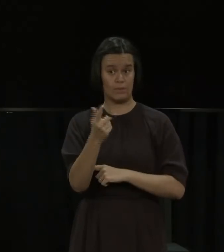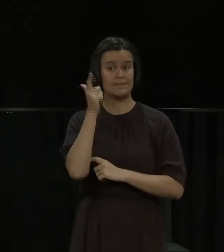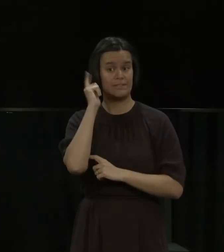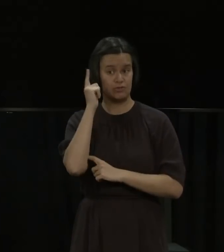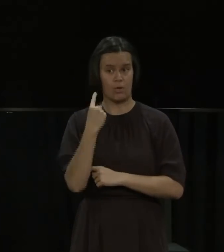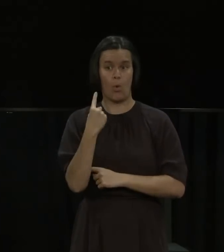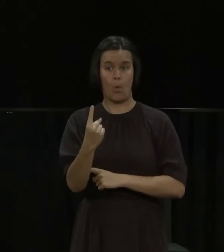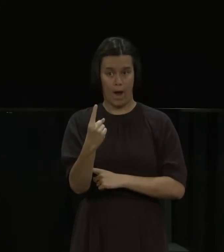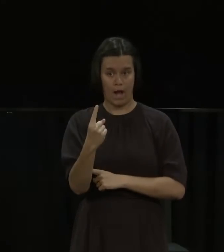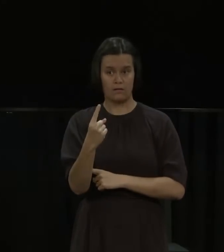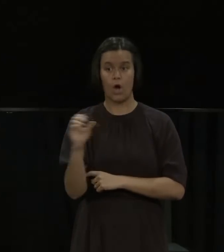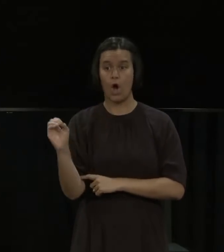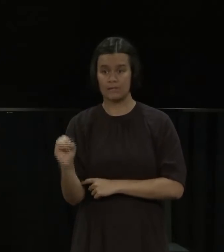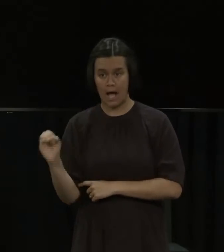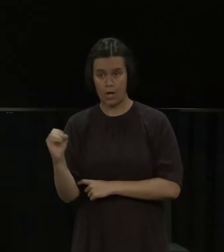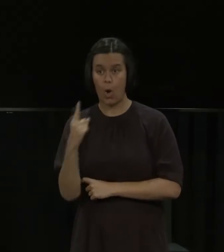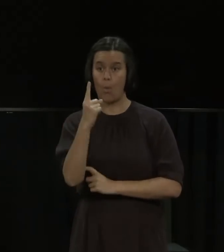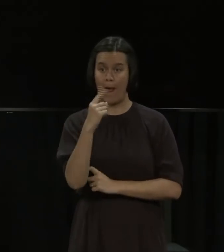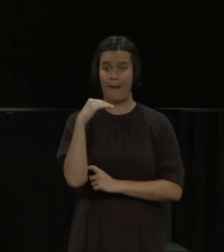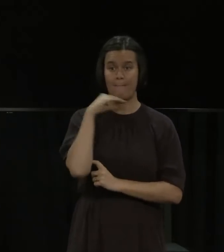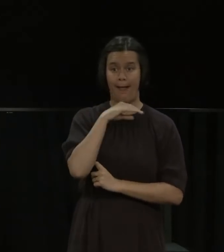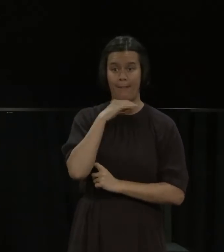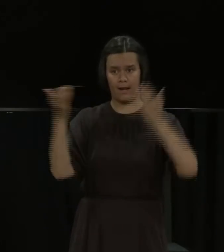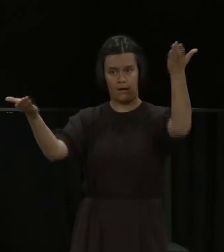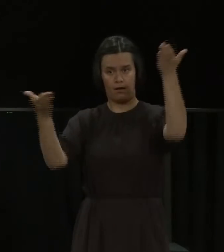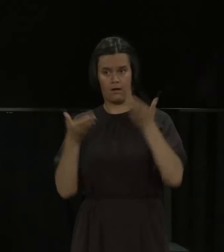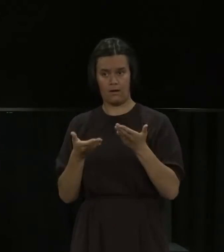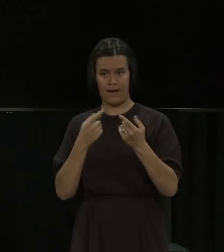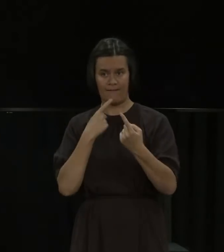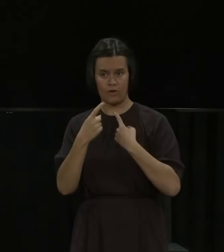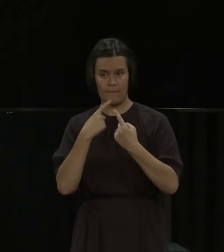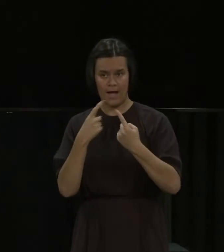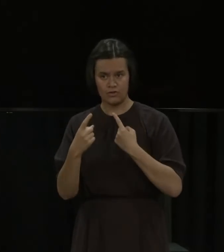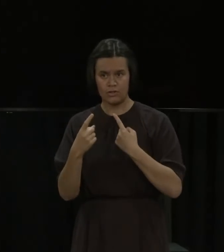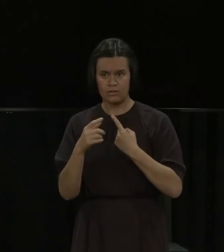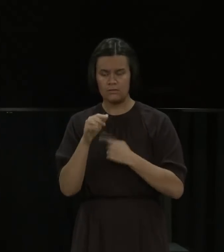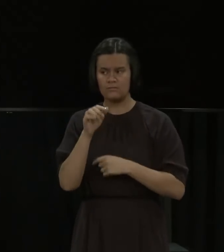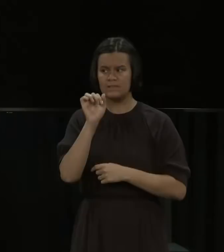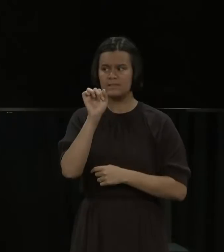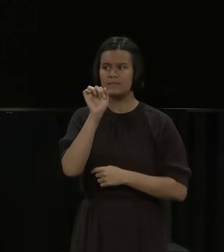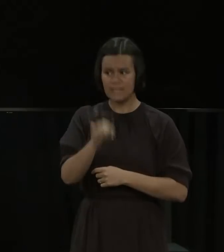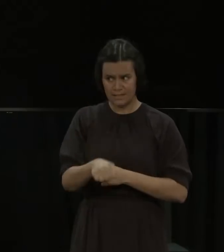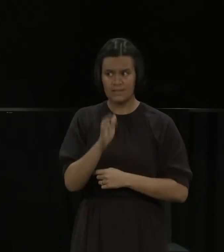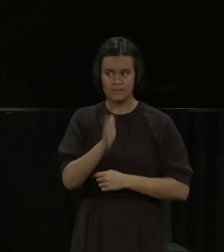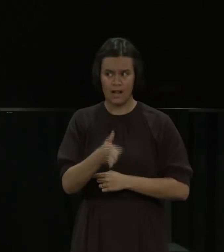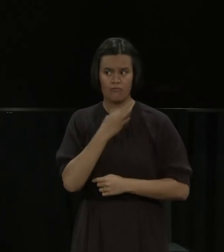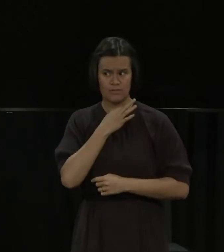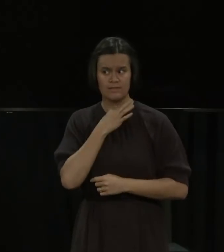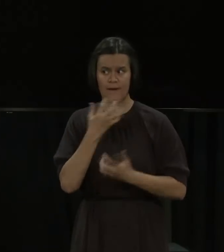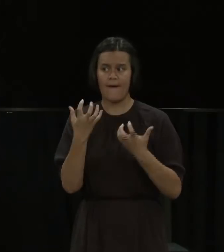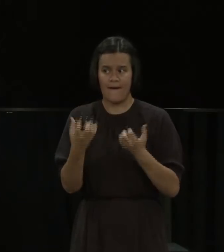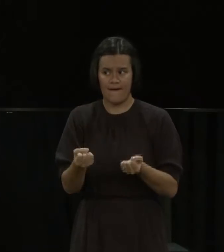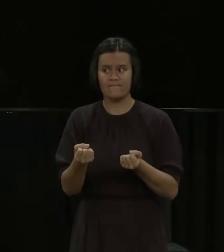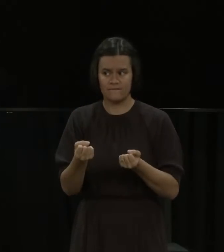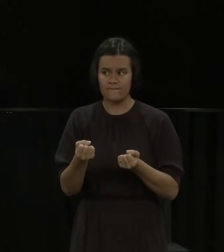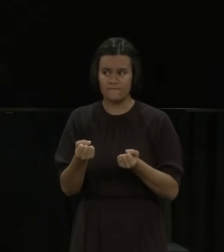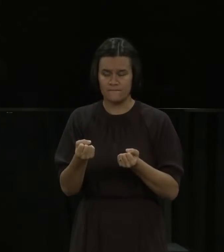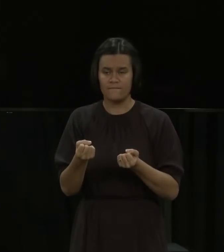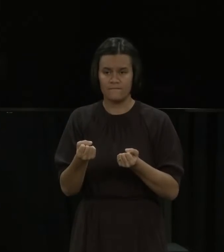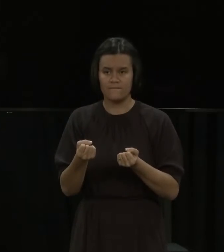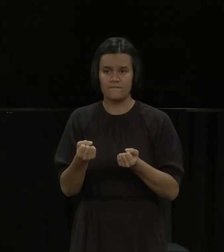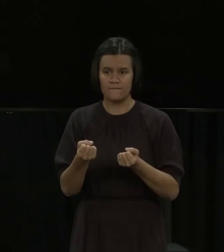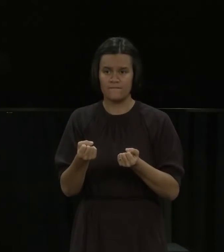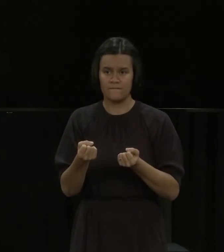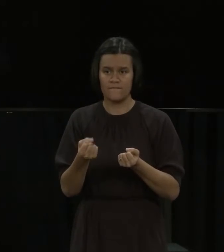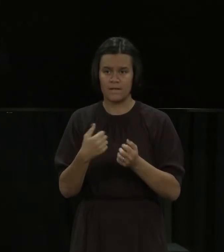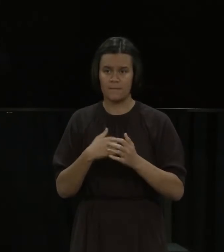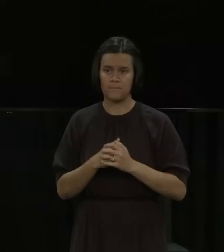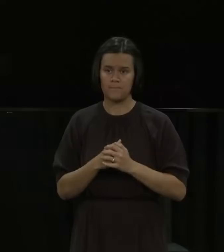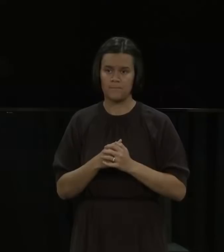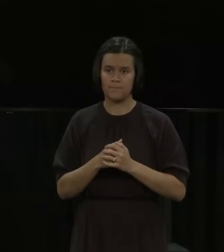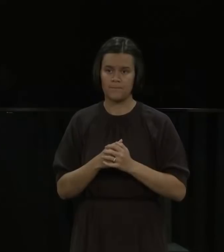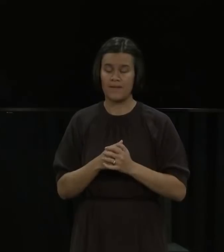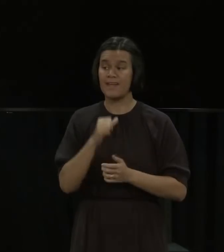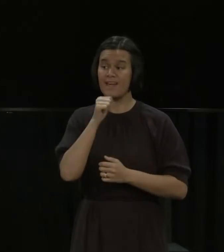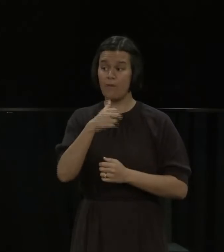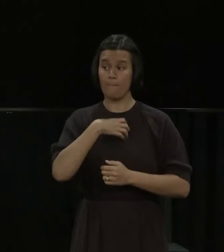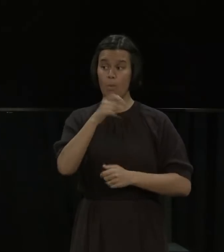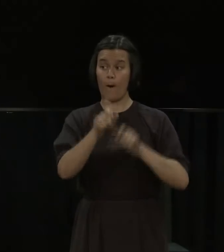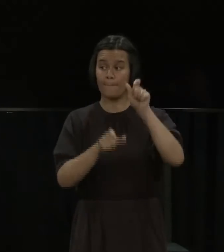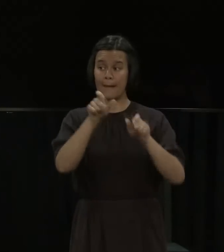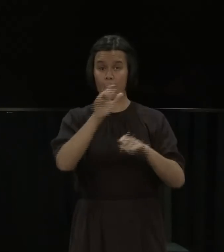independent peer review from